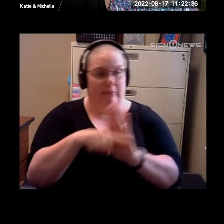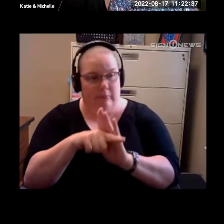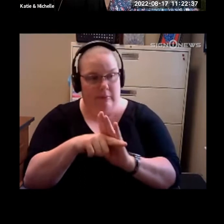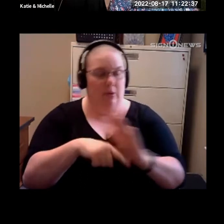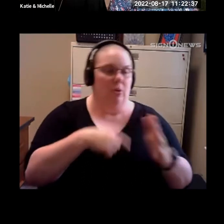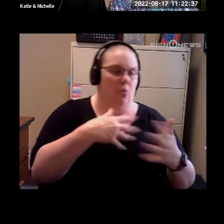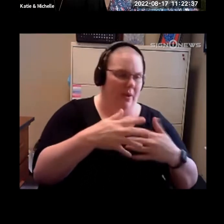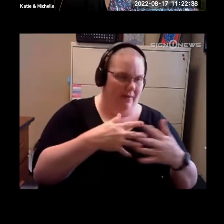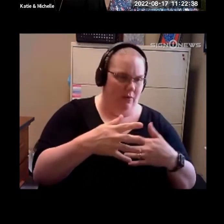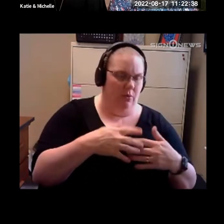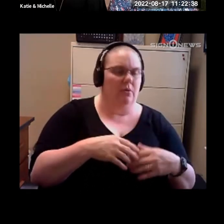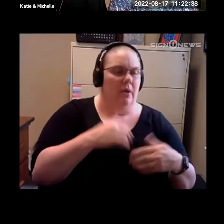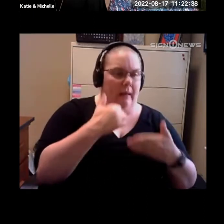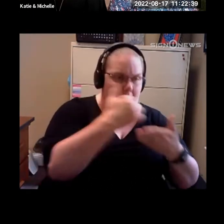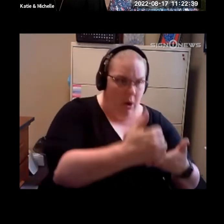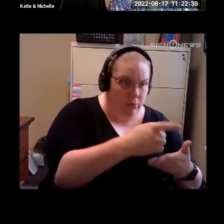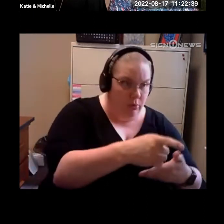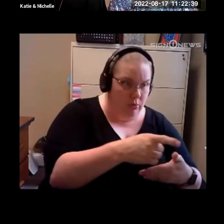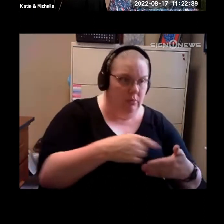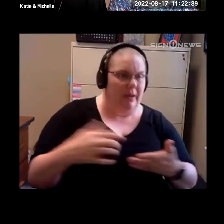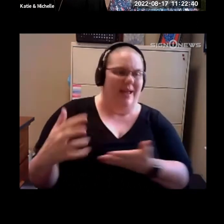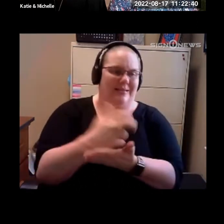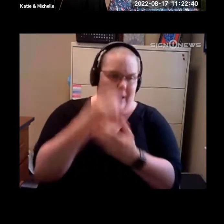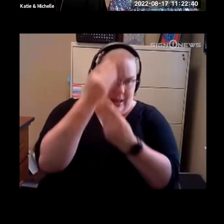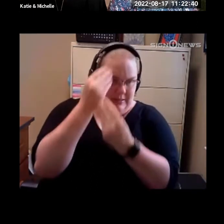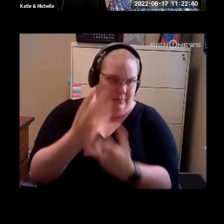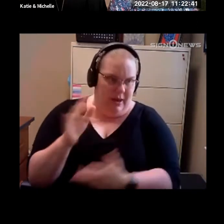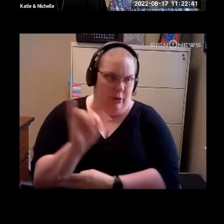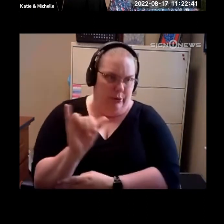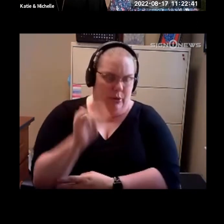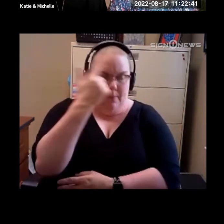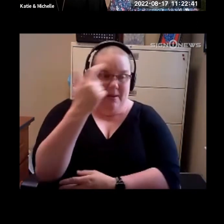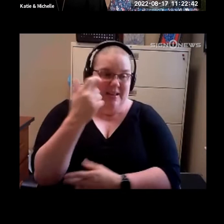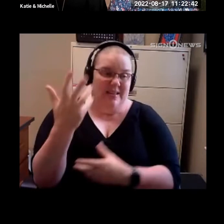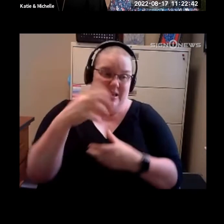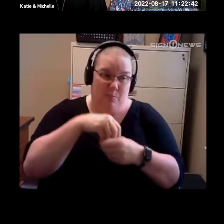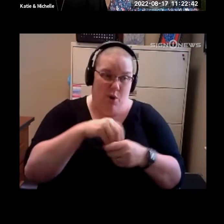also also helped us to collect some data because as a part of supporting United for change as a